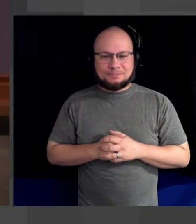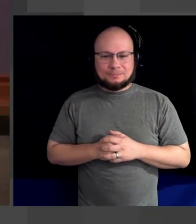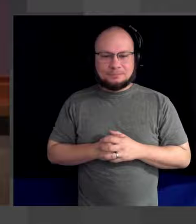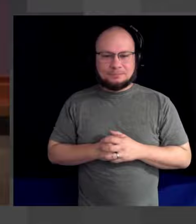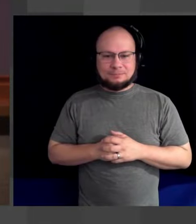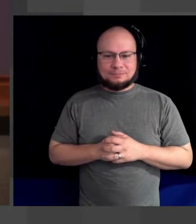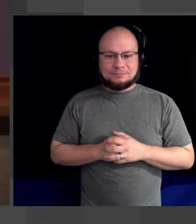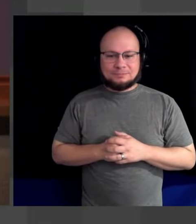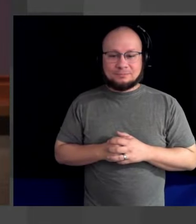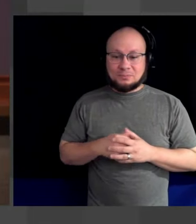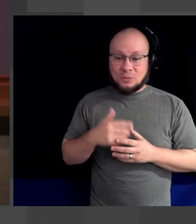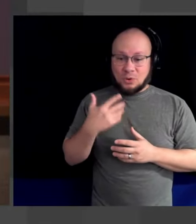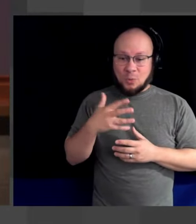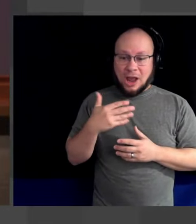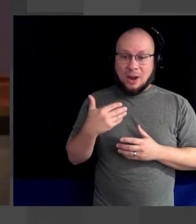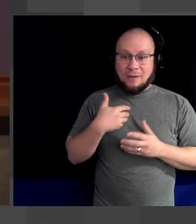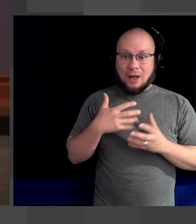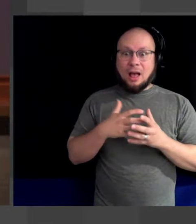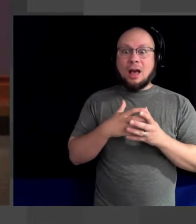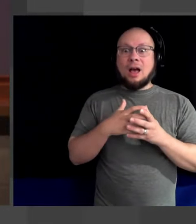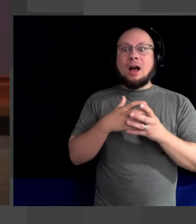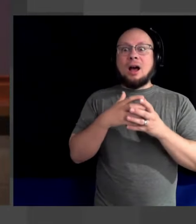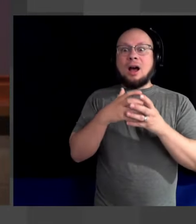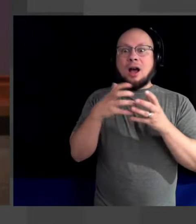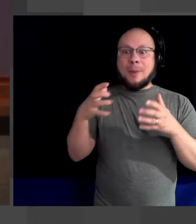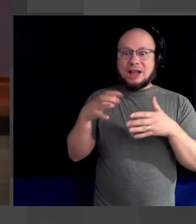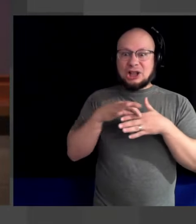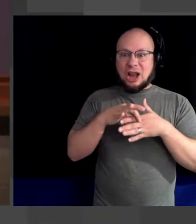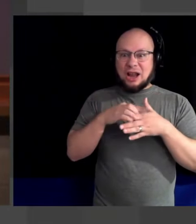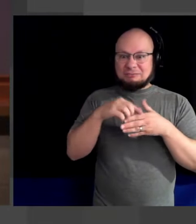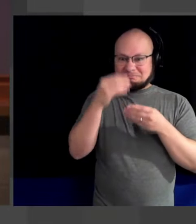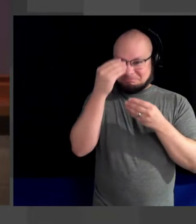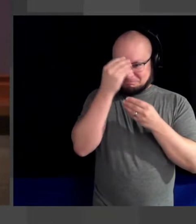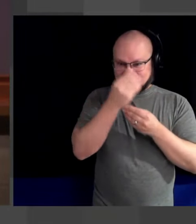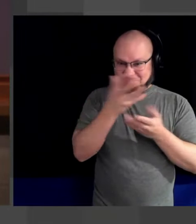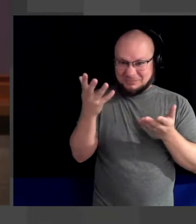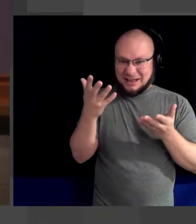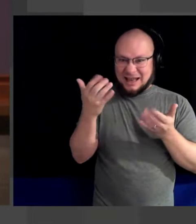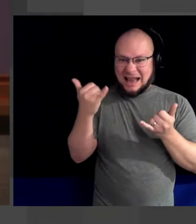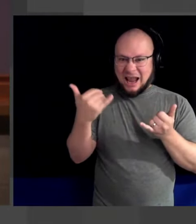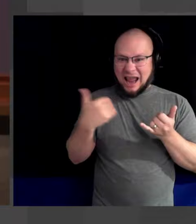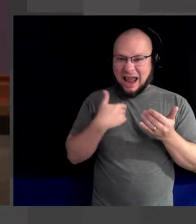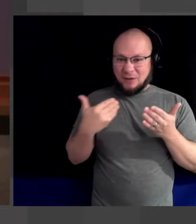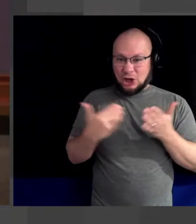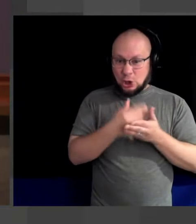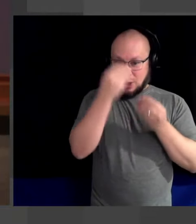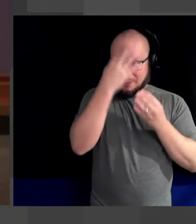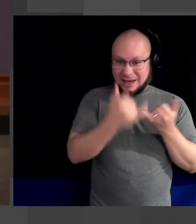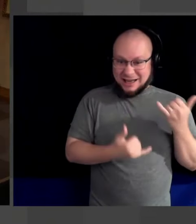SHOW YOU THE -- MOB.